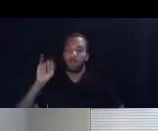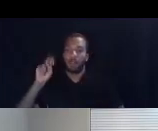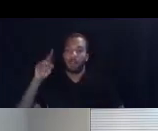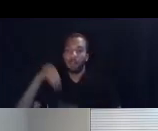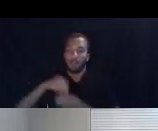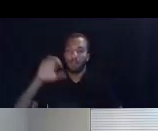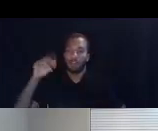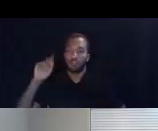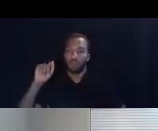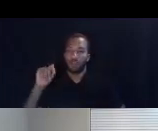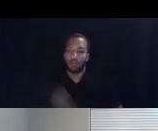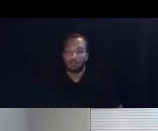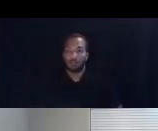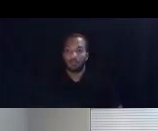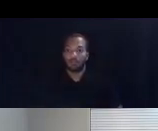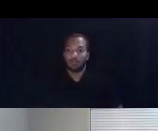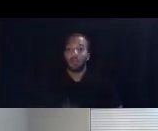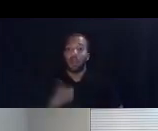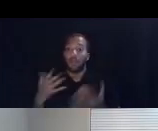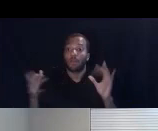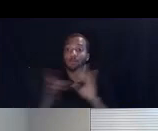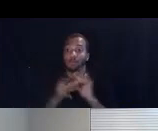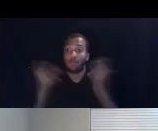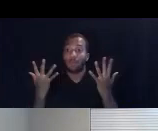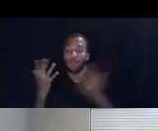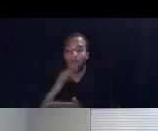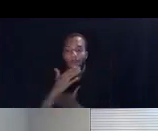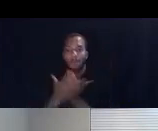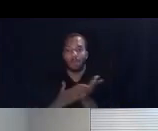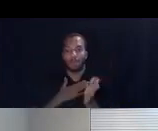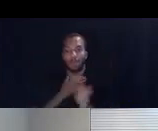Here's what I wanna say. Part of my job is to call out